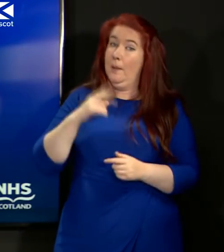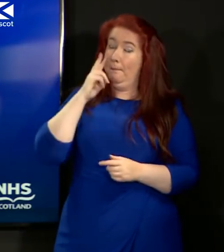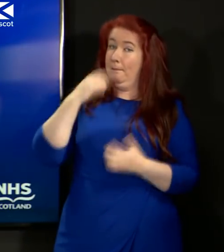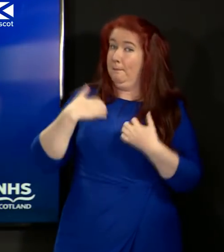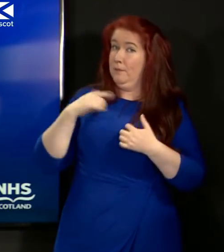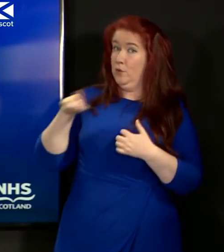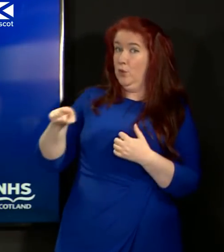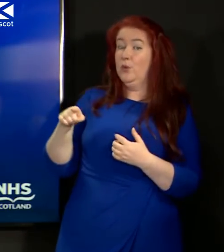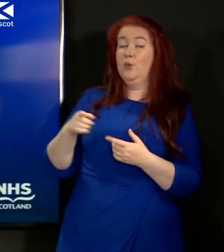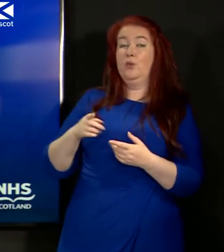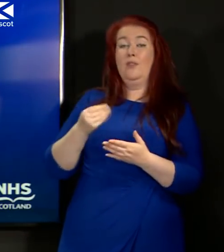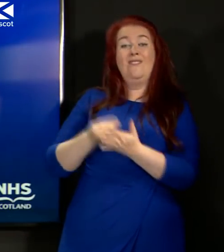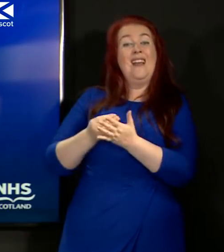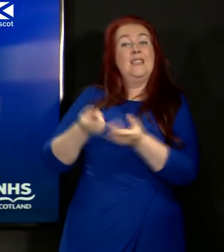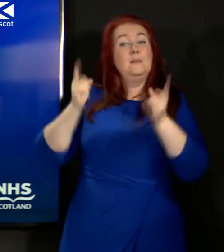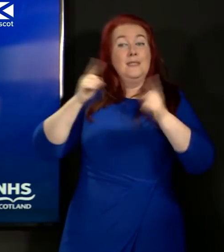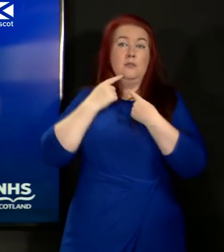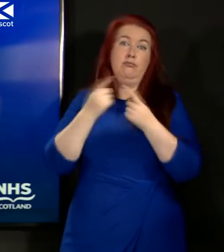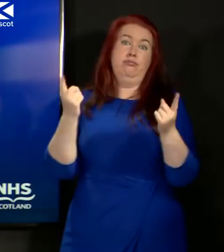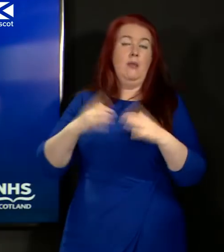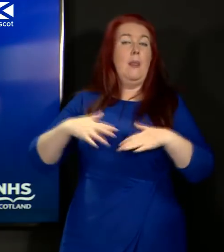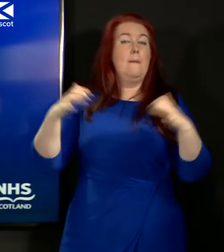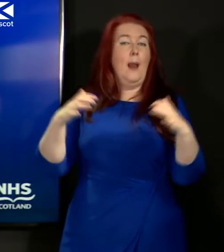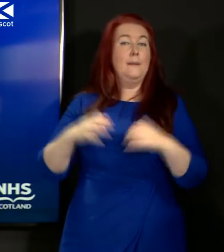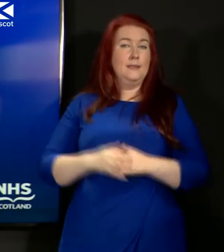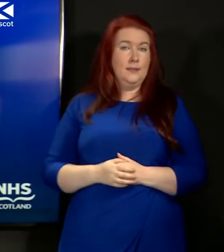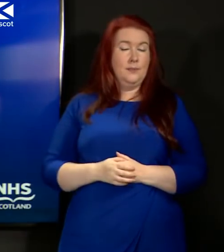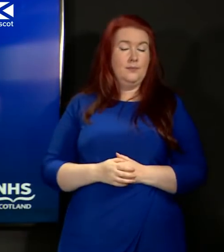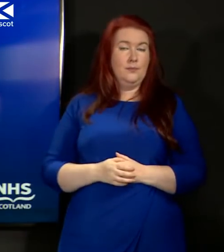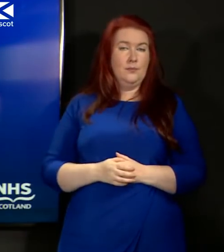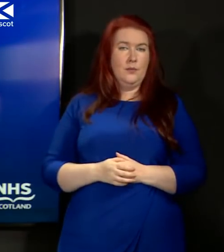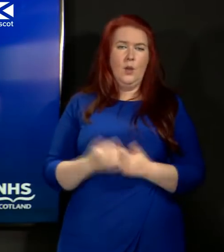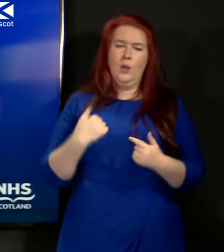the afternoon in Parliament. Work is continuing with businesses, trade unions,